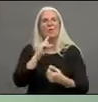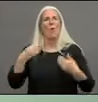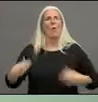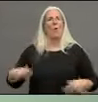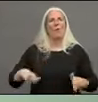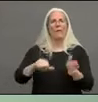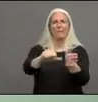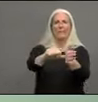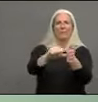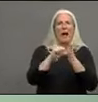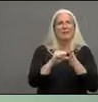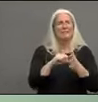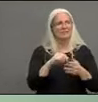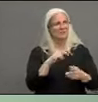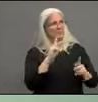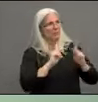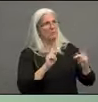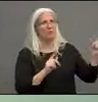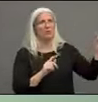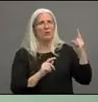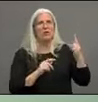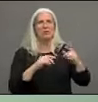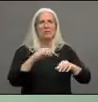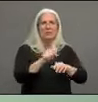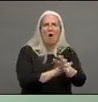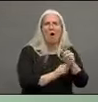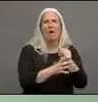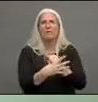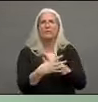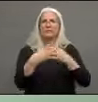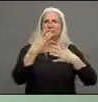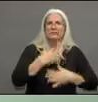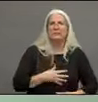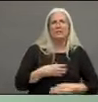any contact with the workers and especially from people being tested.